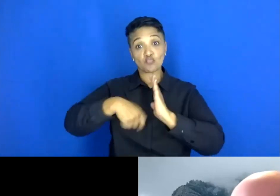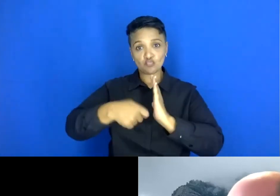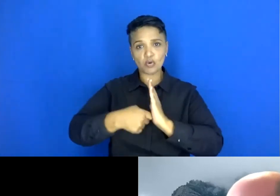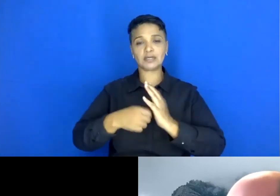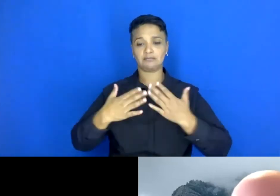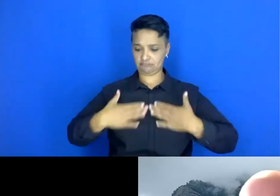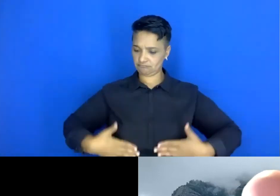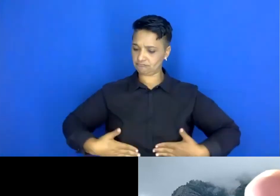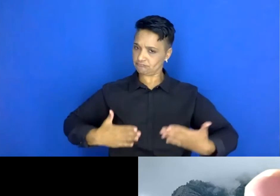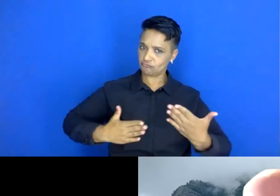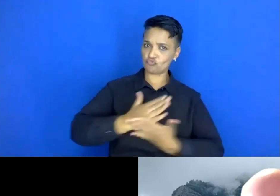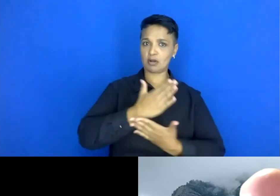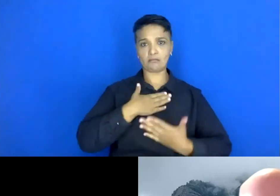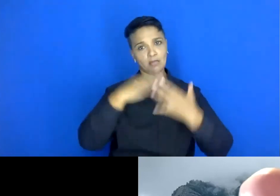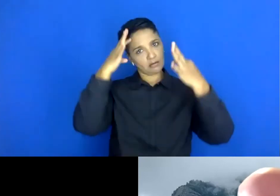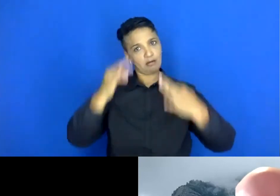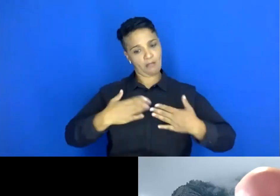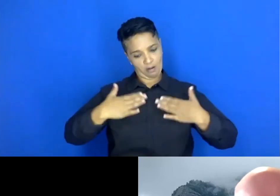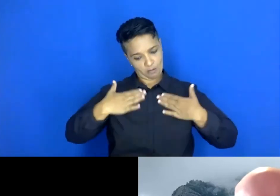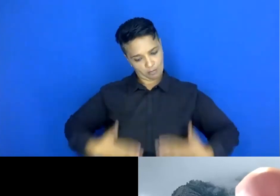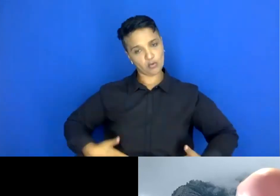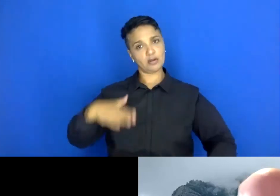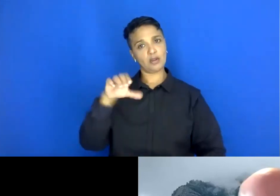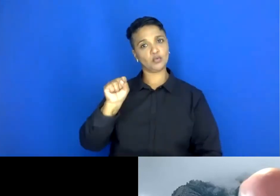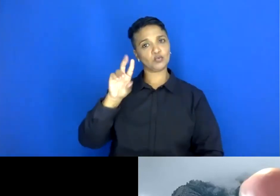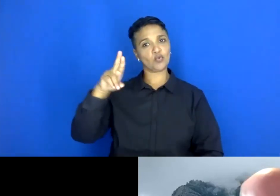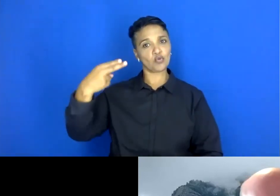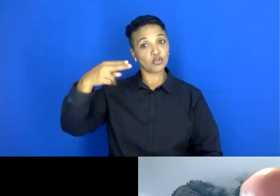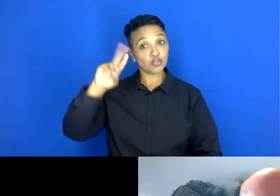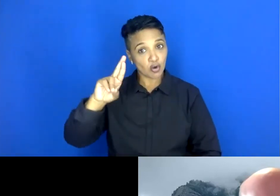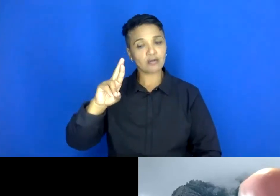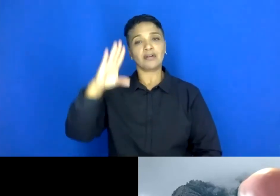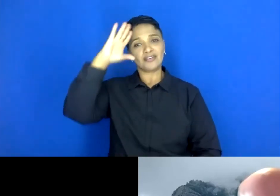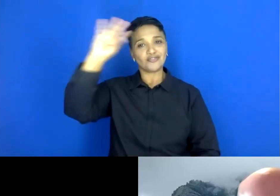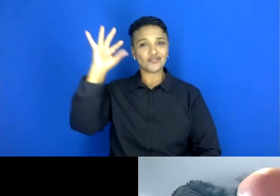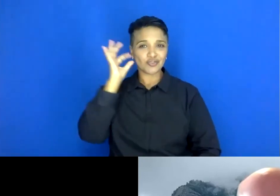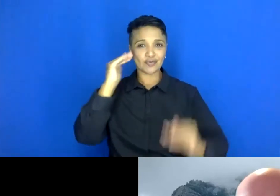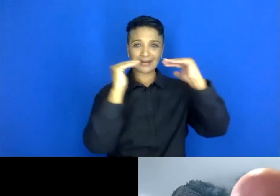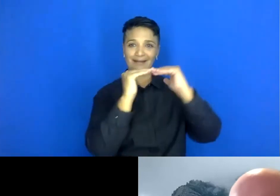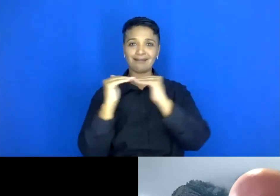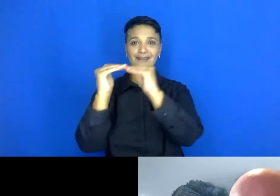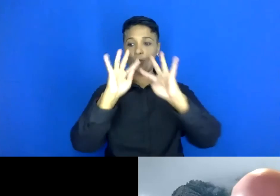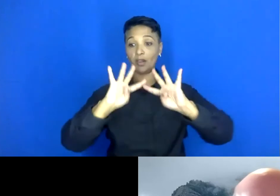and rights as part of the generation equality forum which is a commemoration of the beijing 25